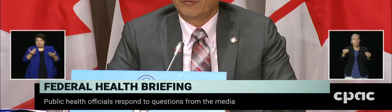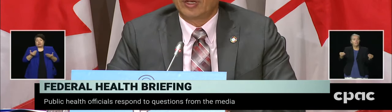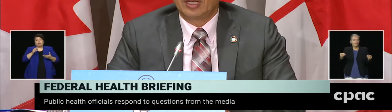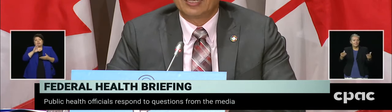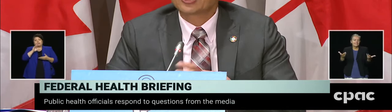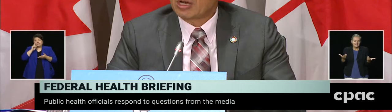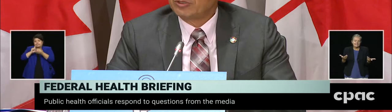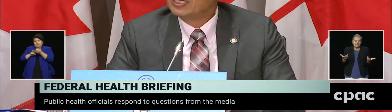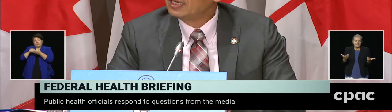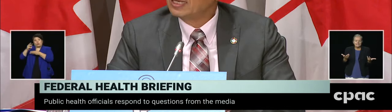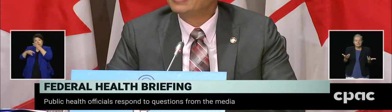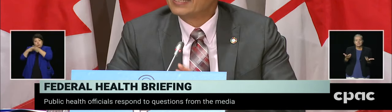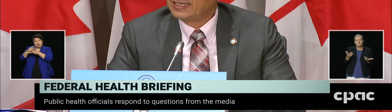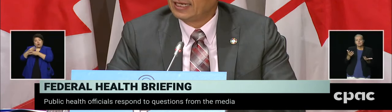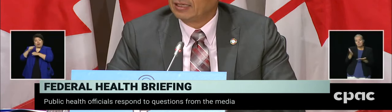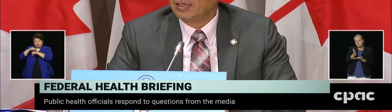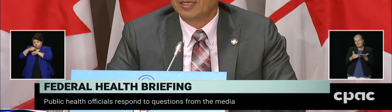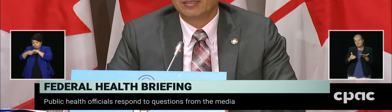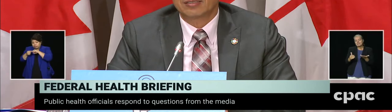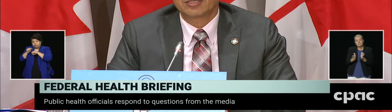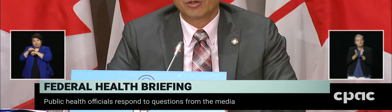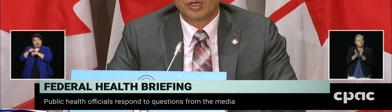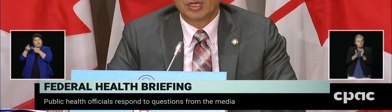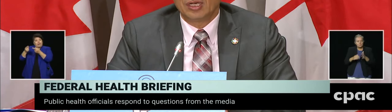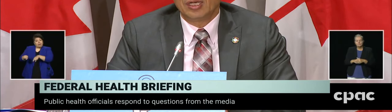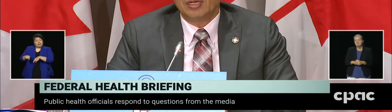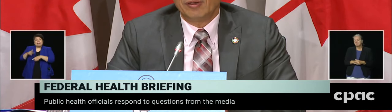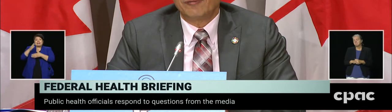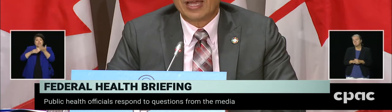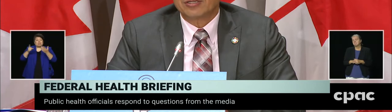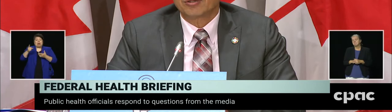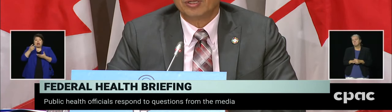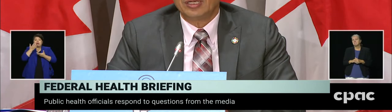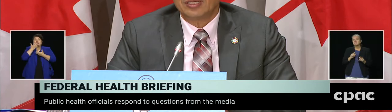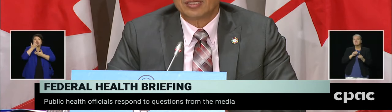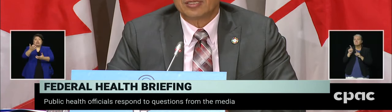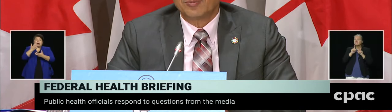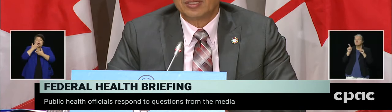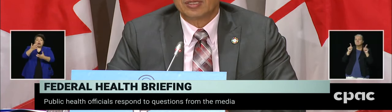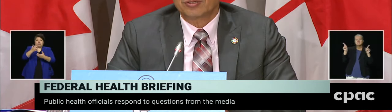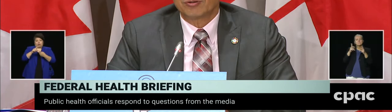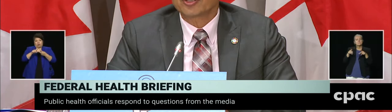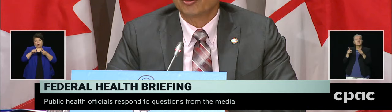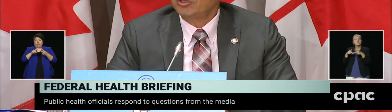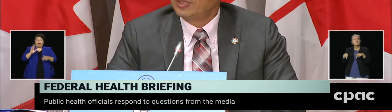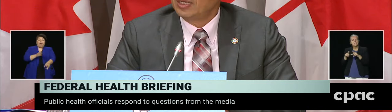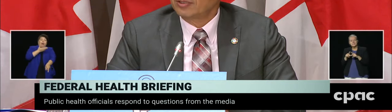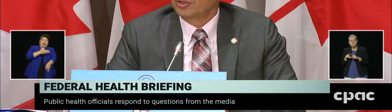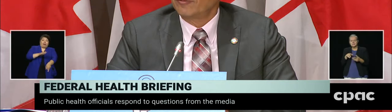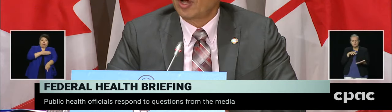ARE CERTAINLY SEEING LOTS OF EXPERIENCES AROUND THE WORLD, AND THAT INCLUDES SHOUTING AND